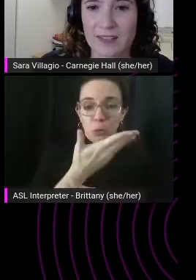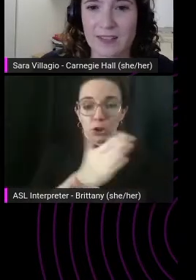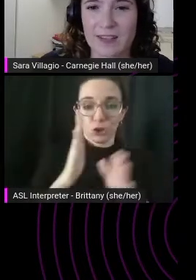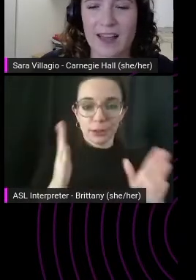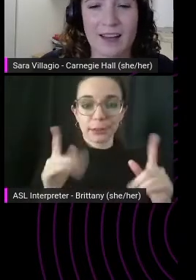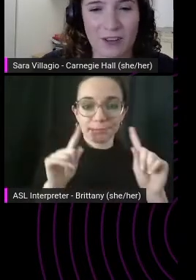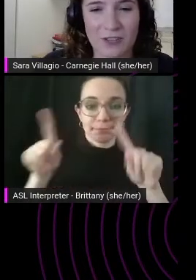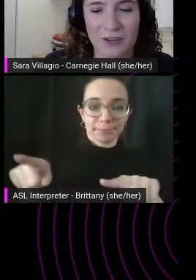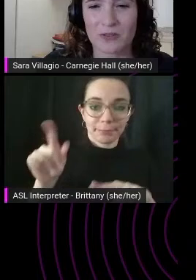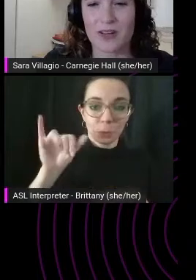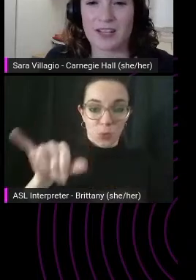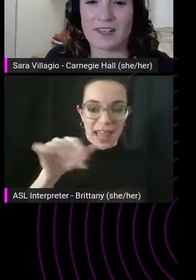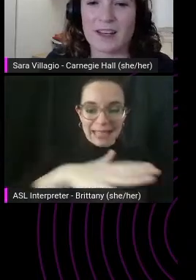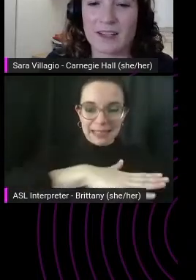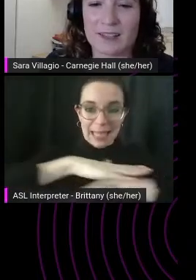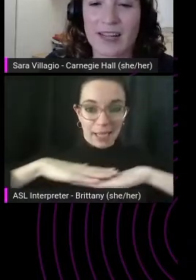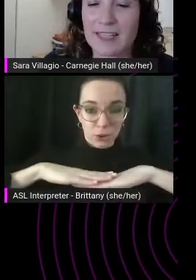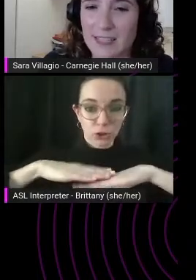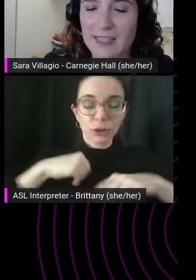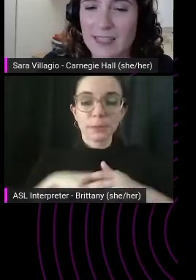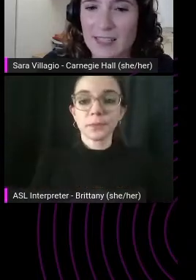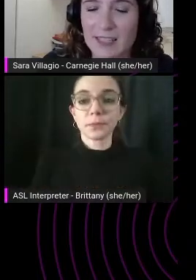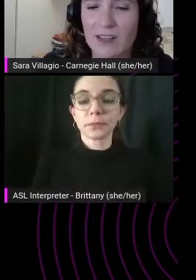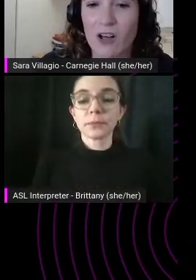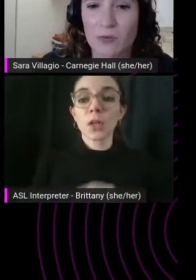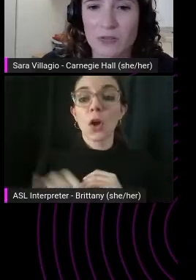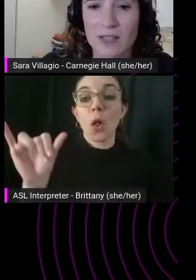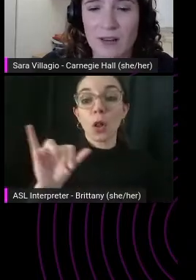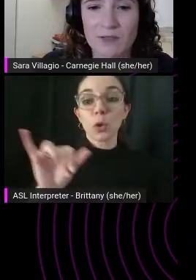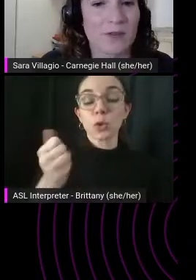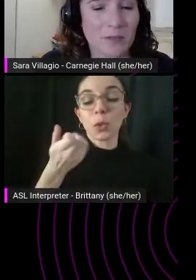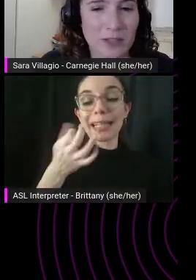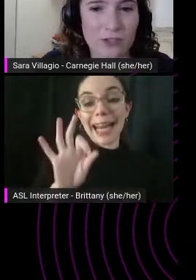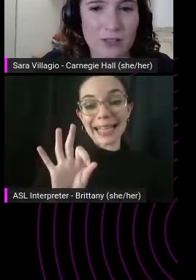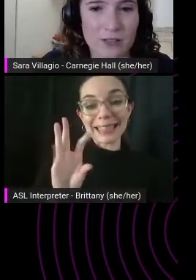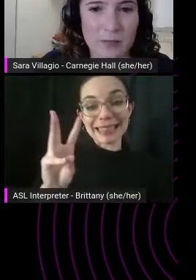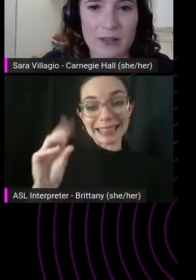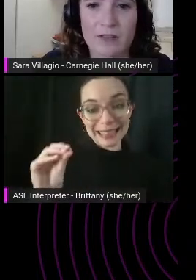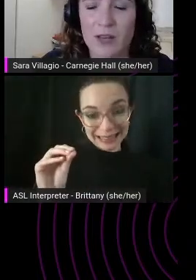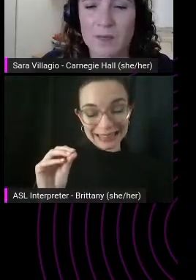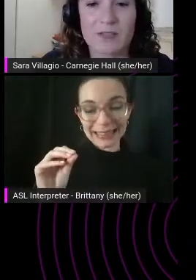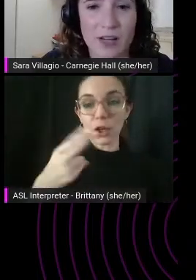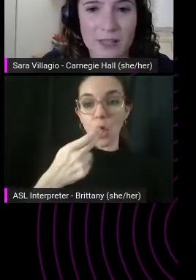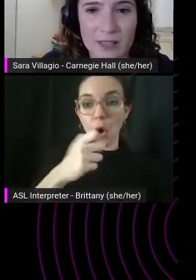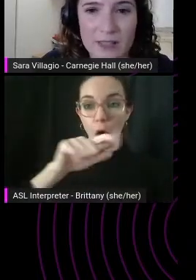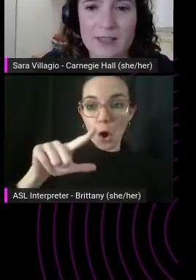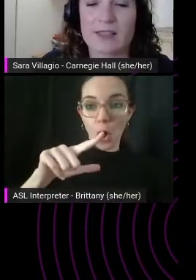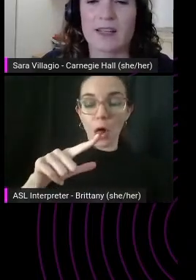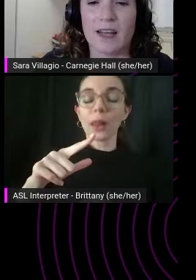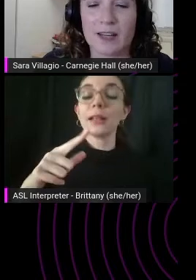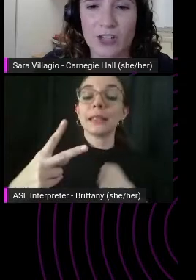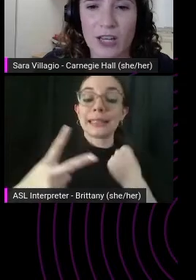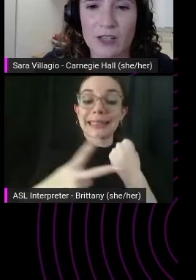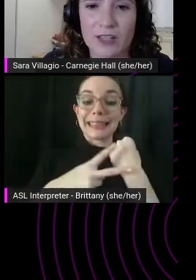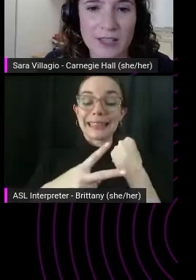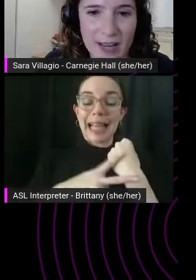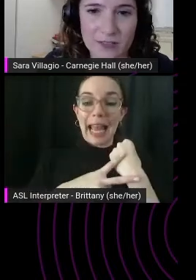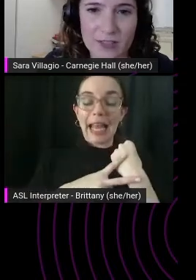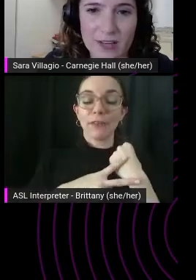Since, and also in 1960, the hall was saved from demolition by the famous violinist, educator, and activist,